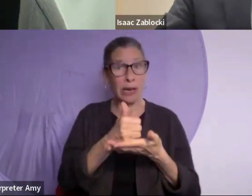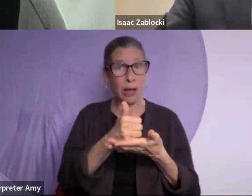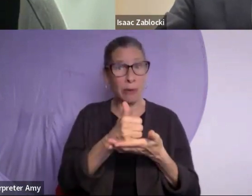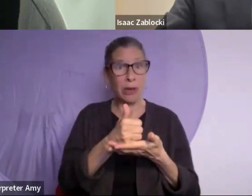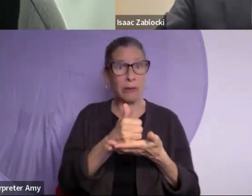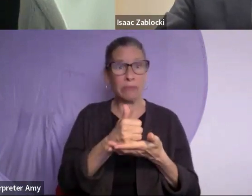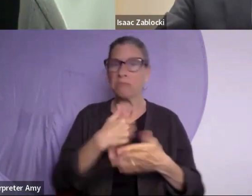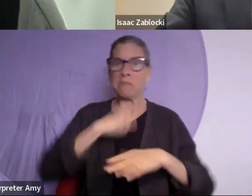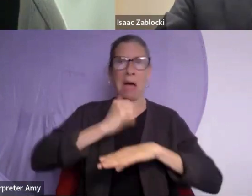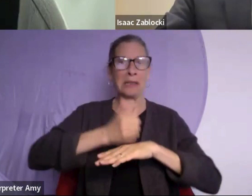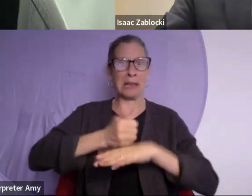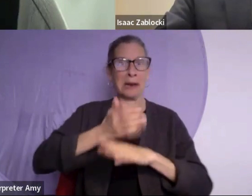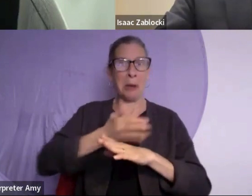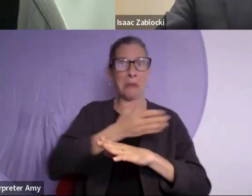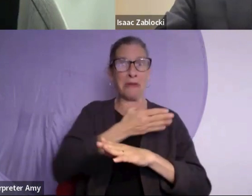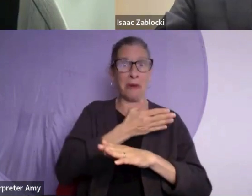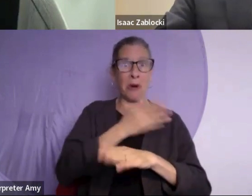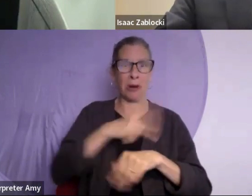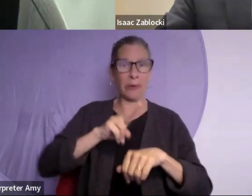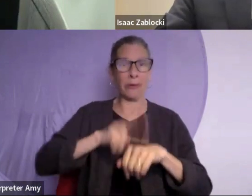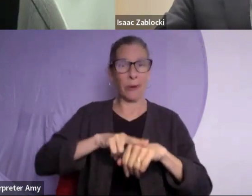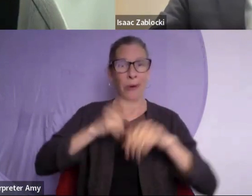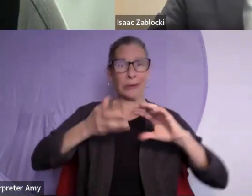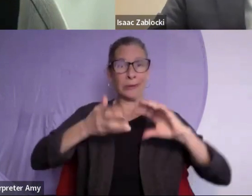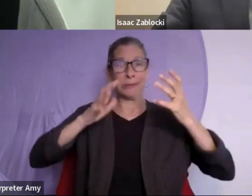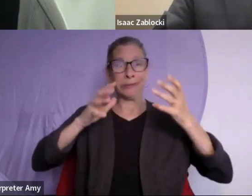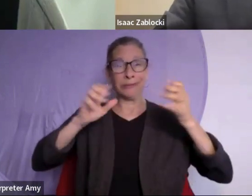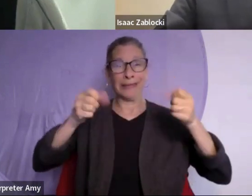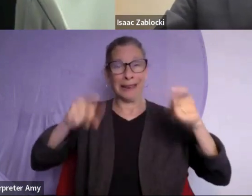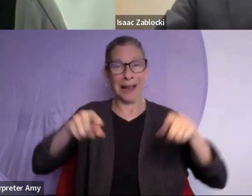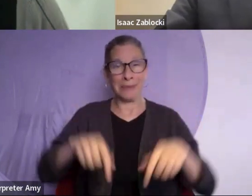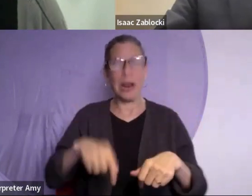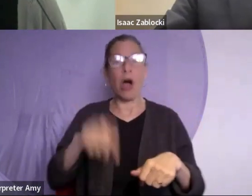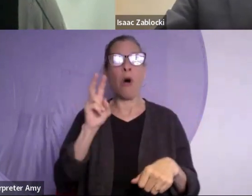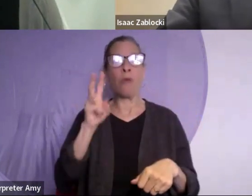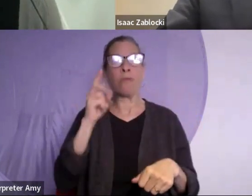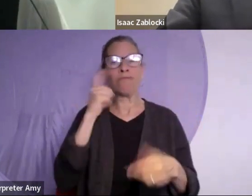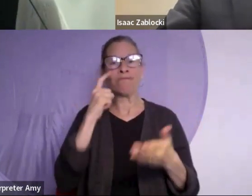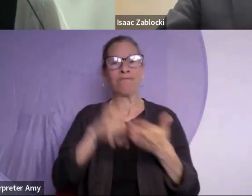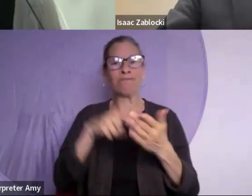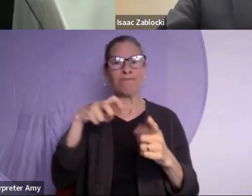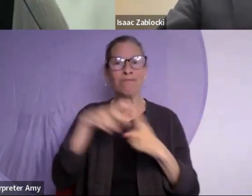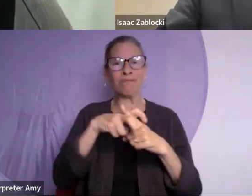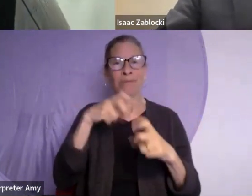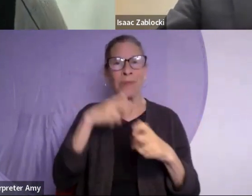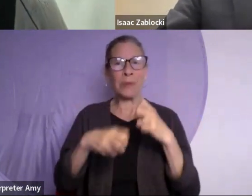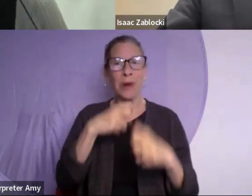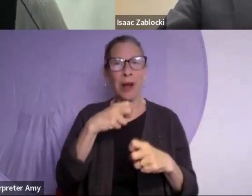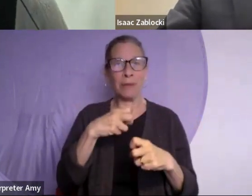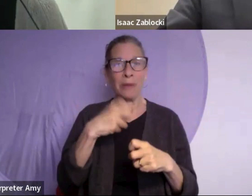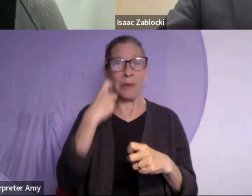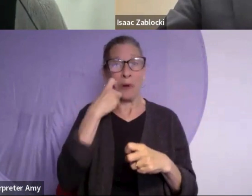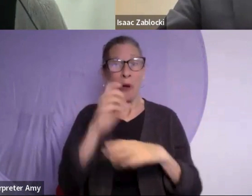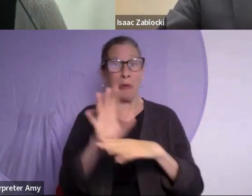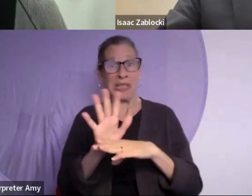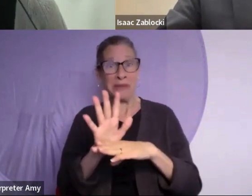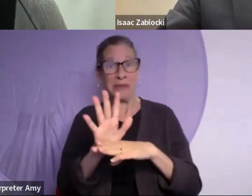advance. But of course, you know, Oh, I see the problem. My video the last video was still on, so it was blocking my